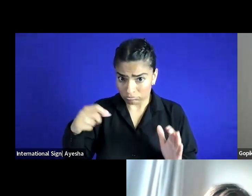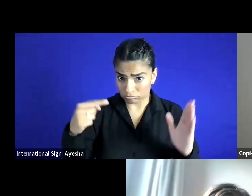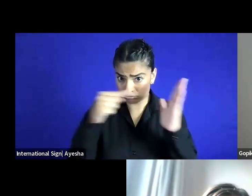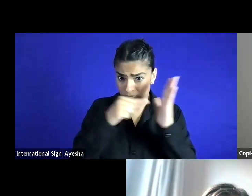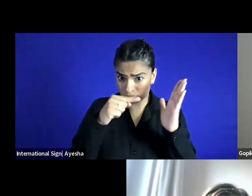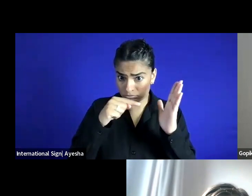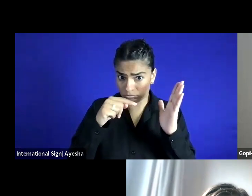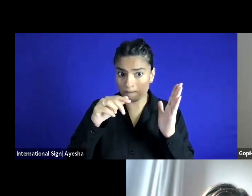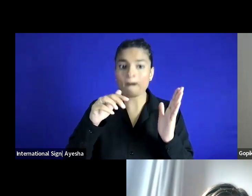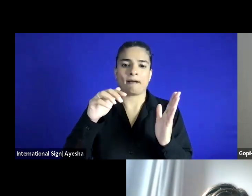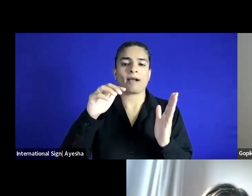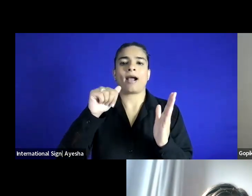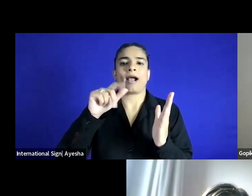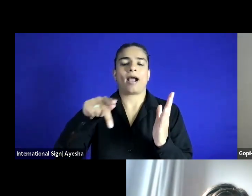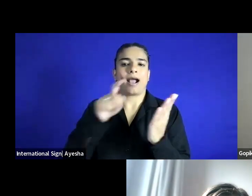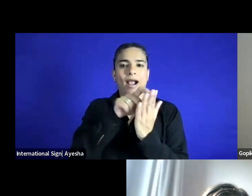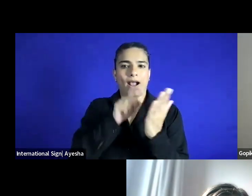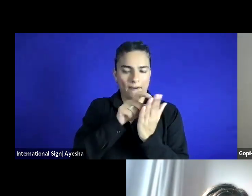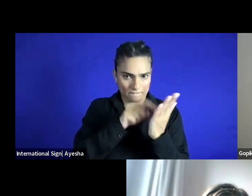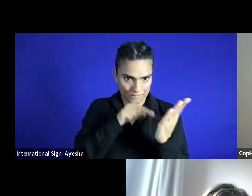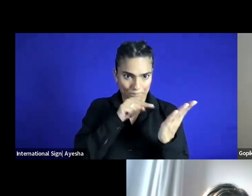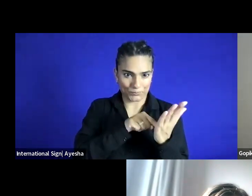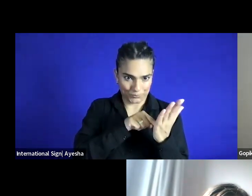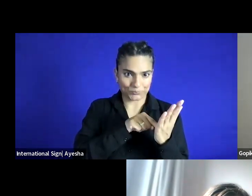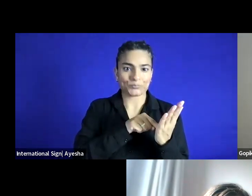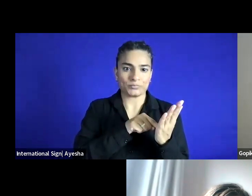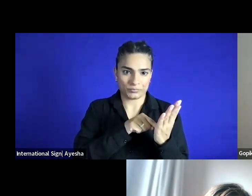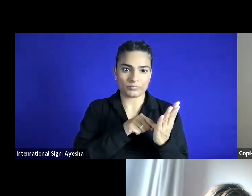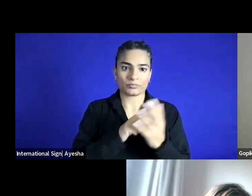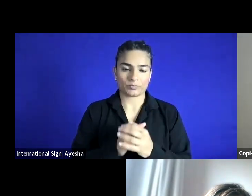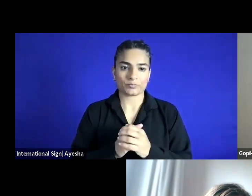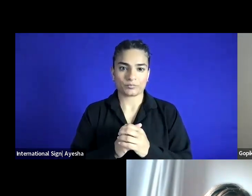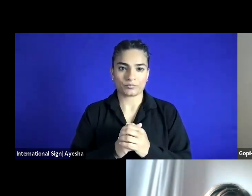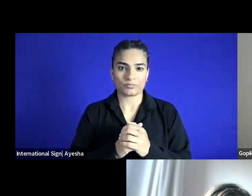it it was going to be a bit of a Q&A to just finish up answering any of your questions,